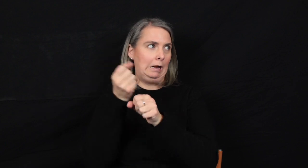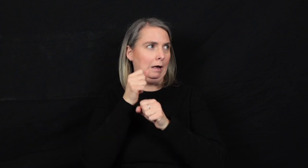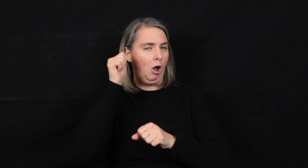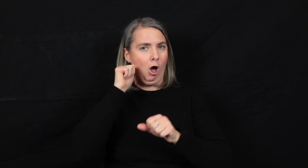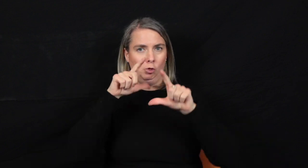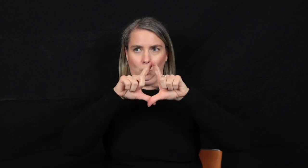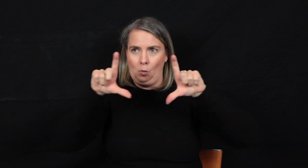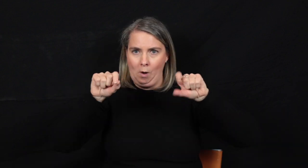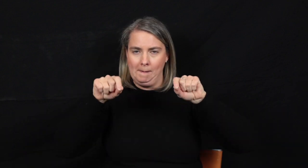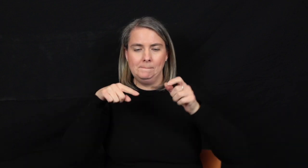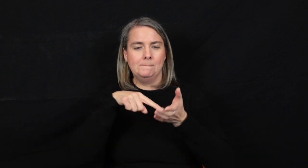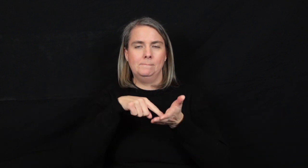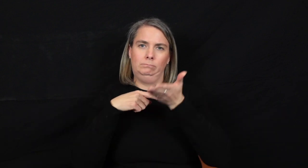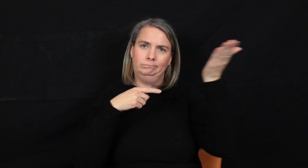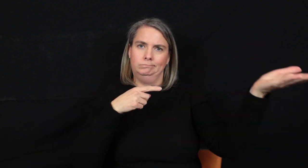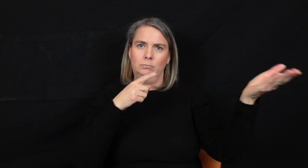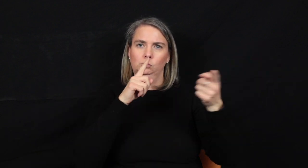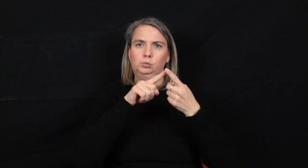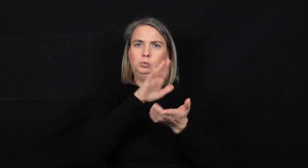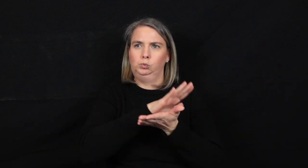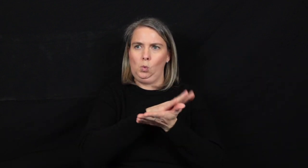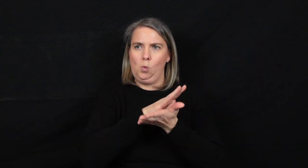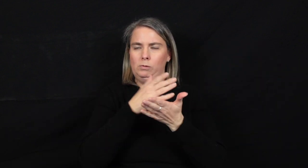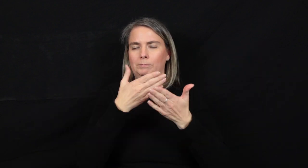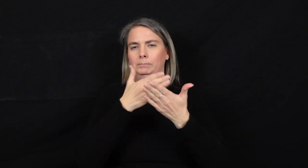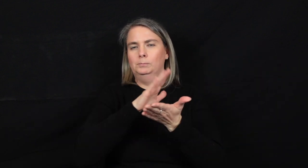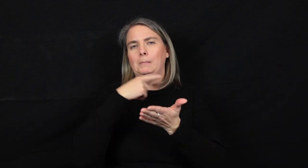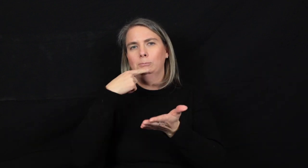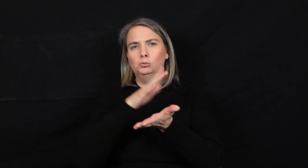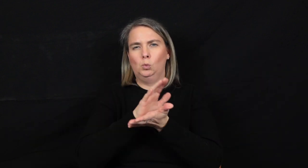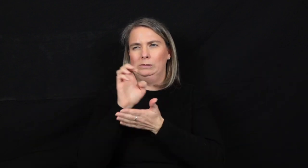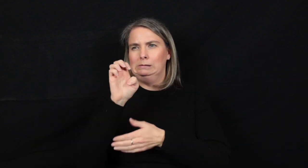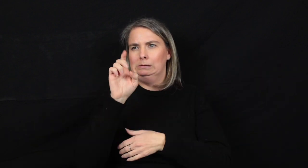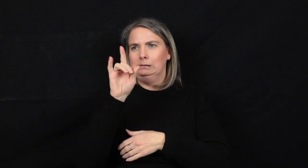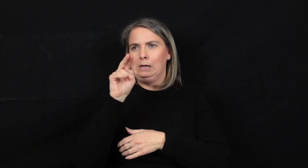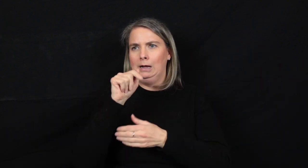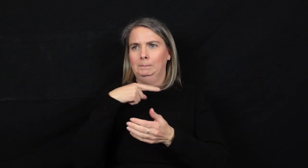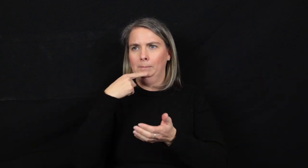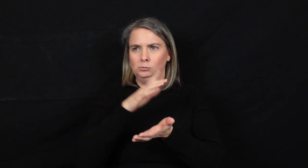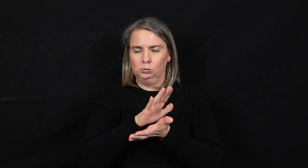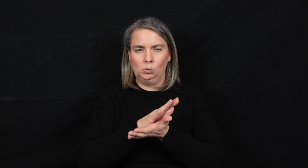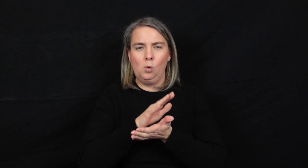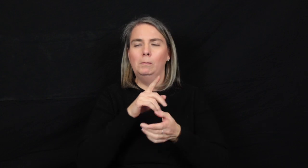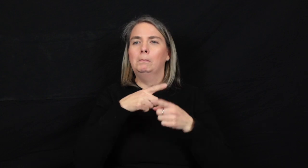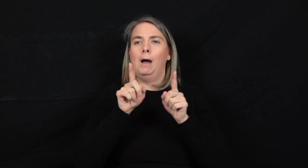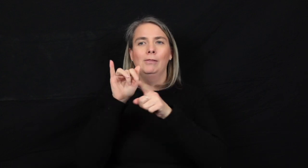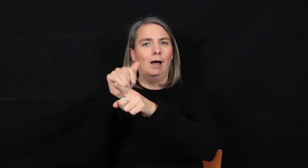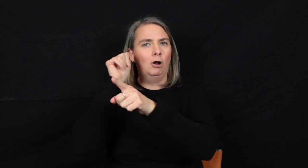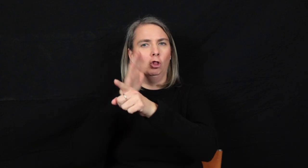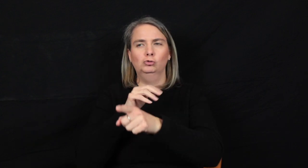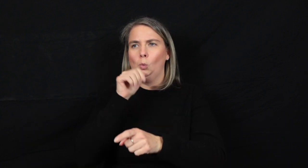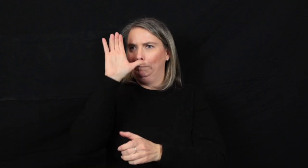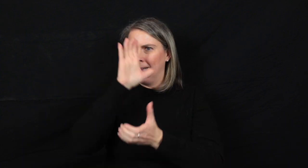audiogram results that she could bring back to the public school in Edina, but that audiologist